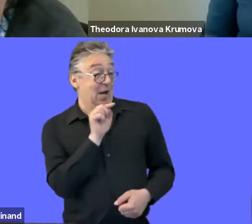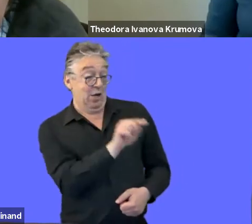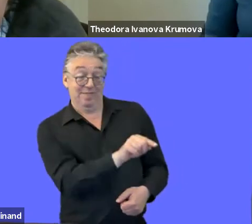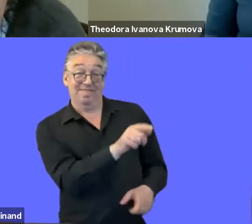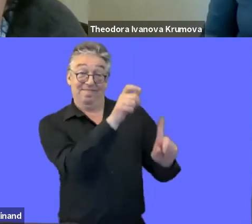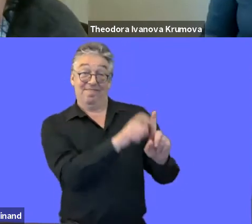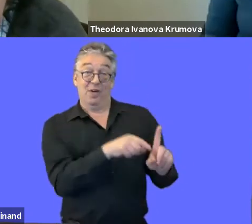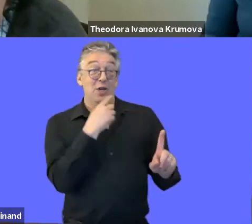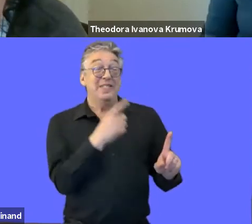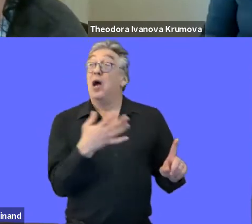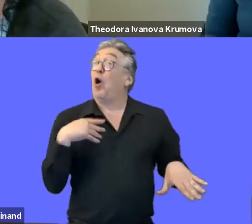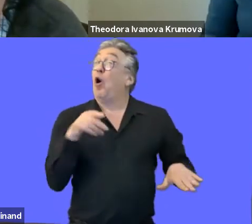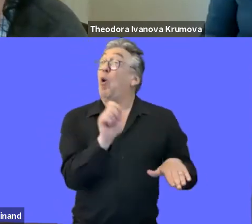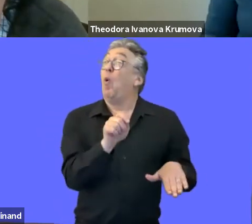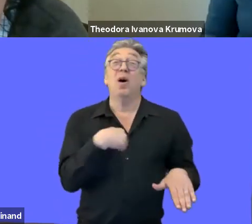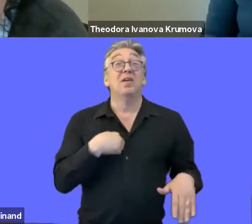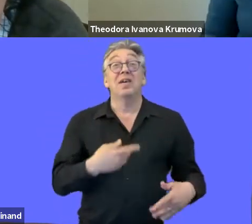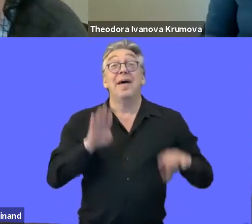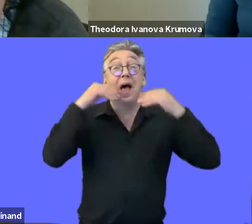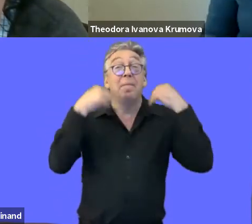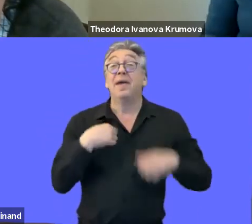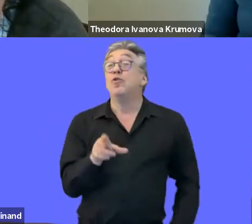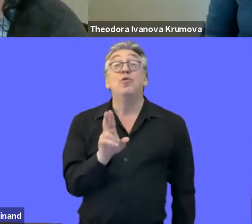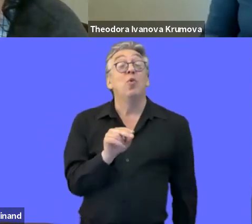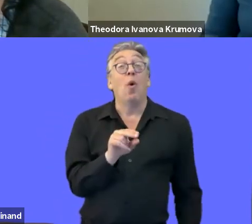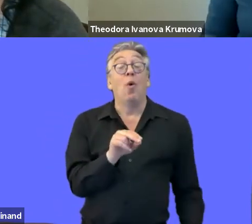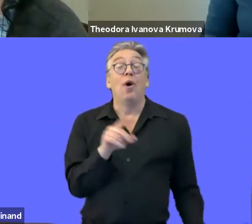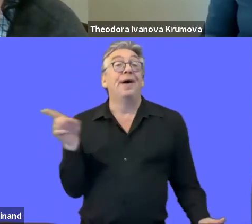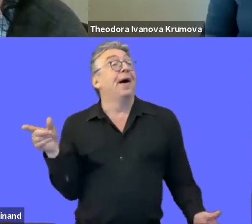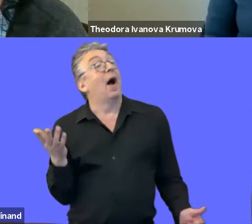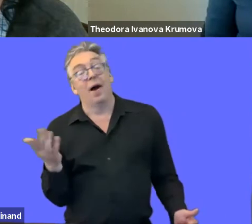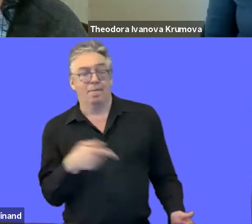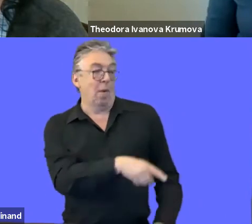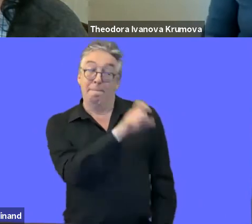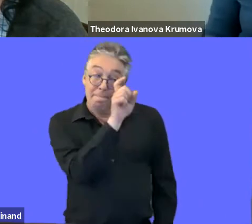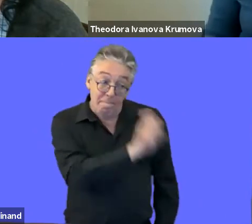To sum it up, for this procedure; it is important to exhaust initially